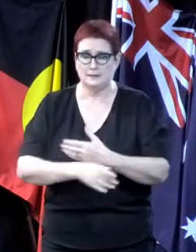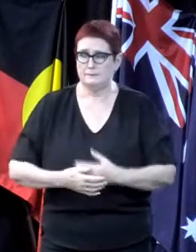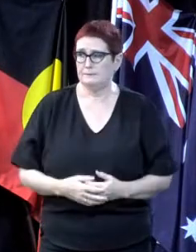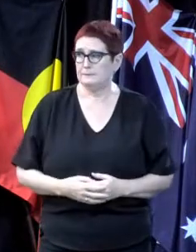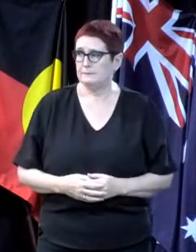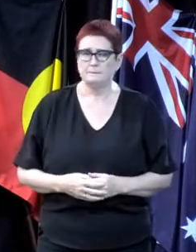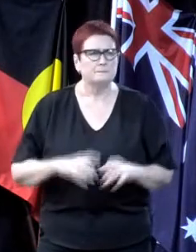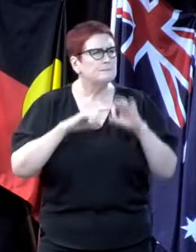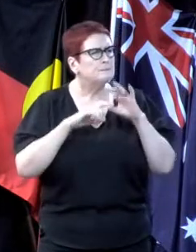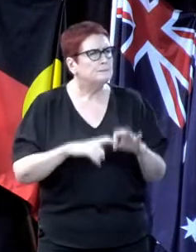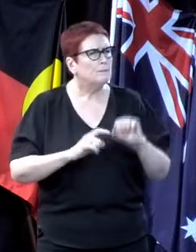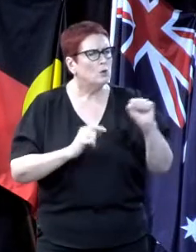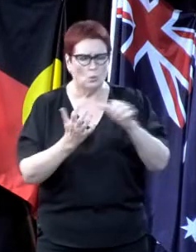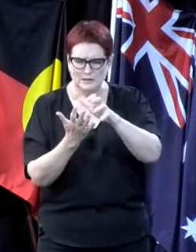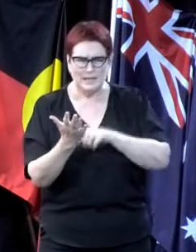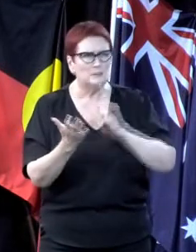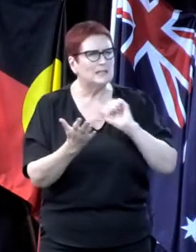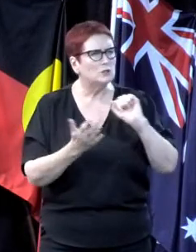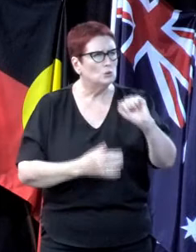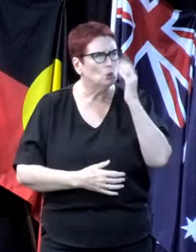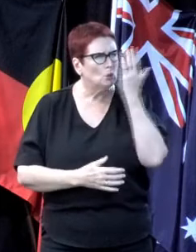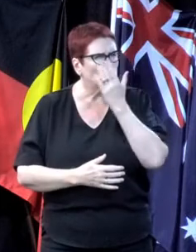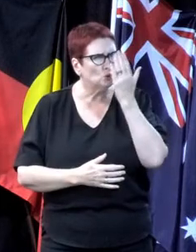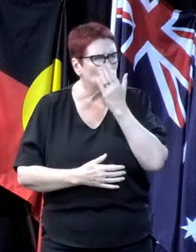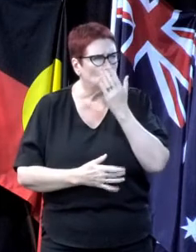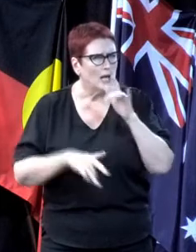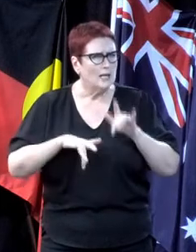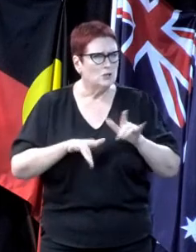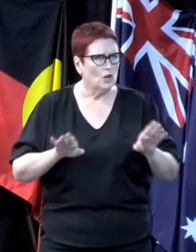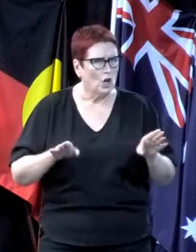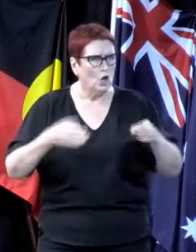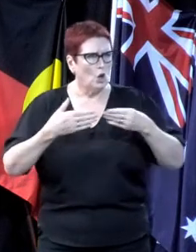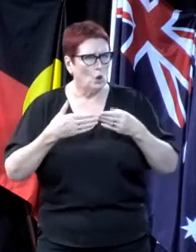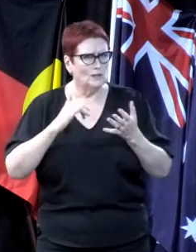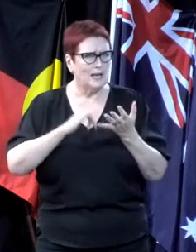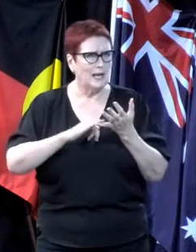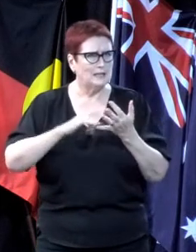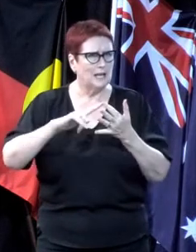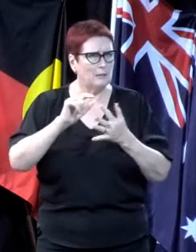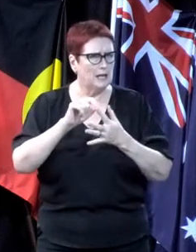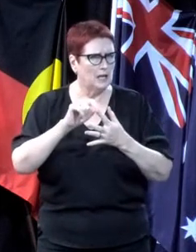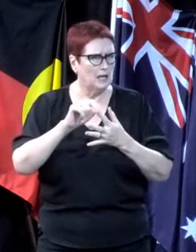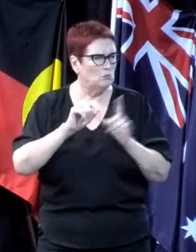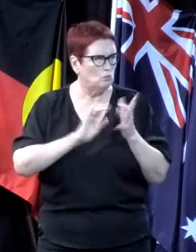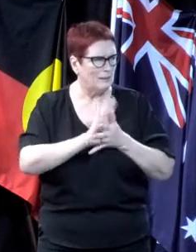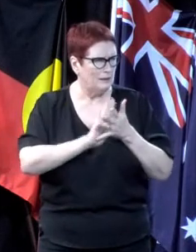Your statement says that Ingham State High School has not decommissioned the Special Education Program. Can you explain what that means?